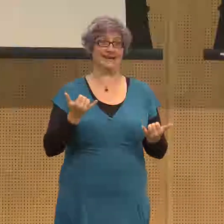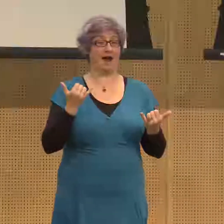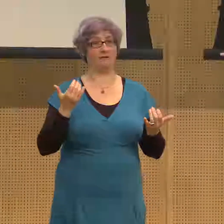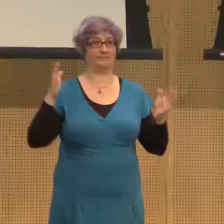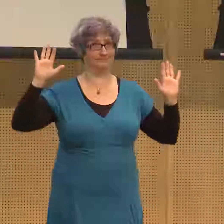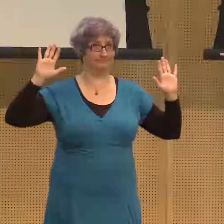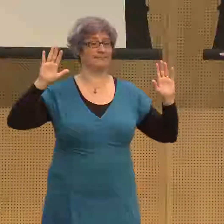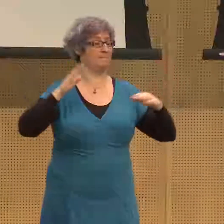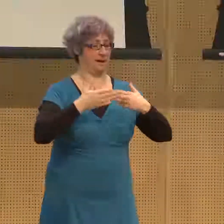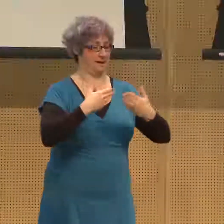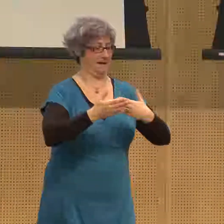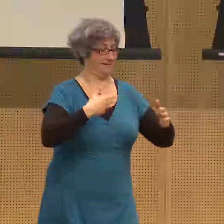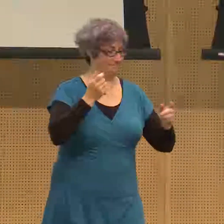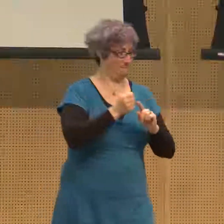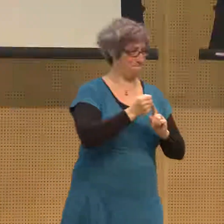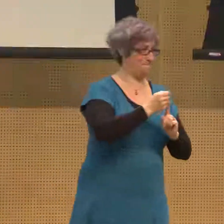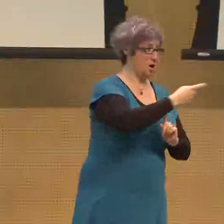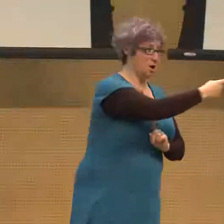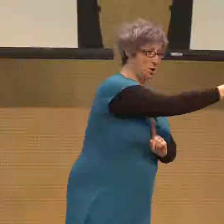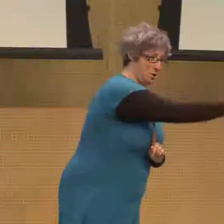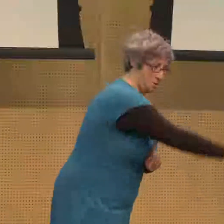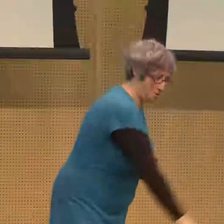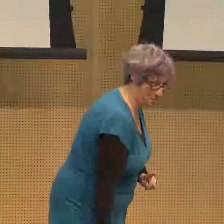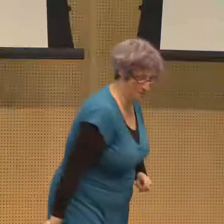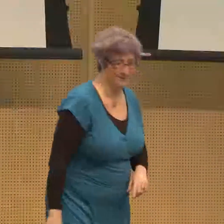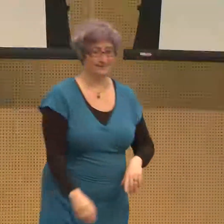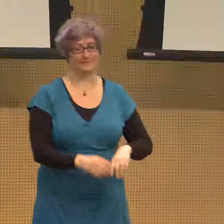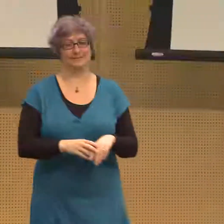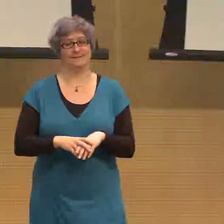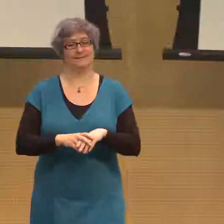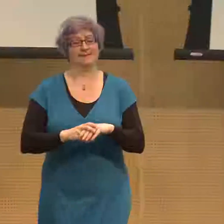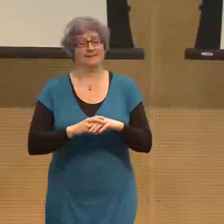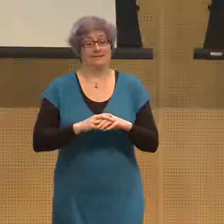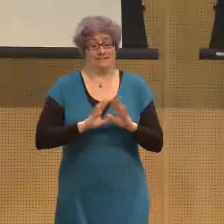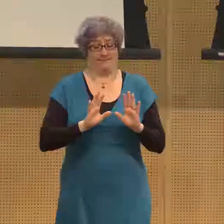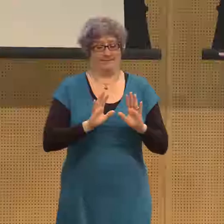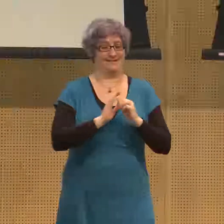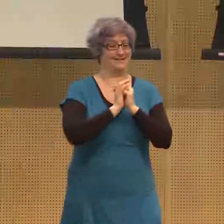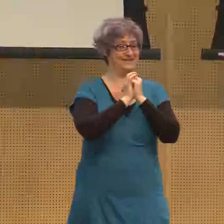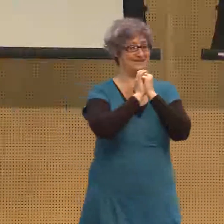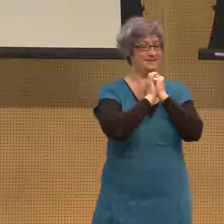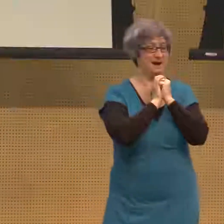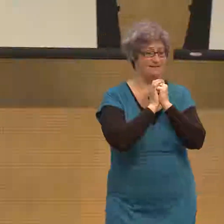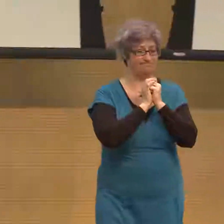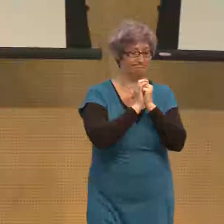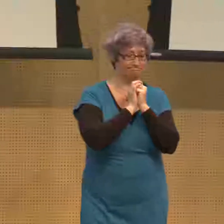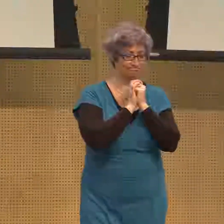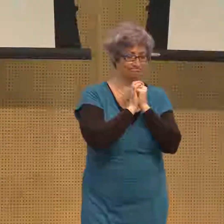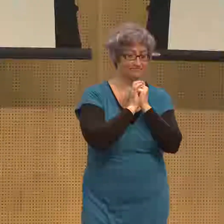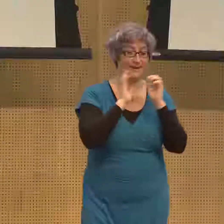Anyhow...Ha ha ha! That went back to the point. OK.